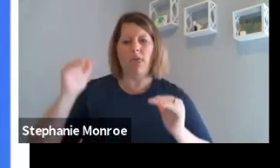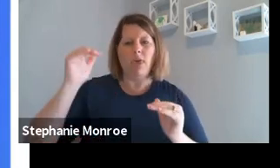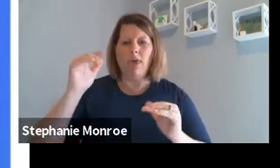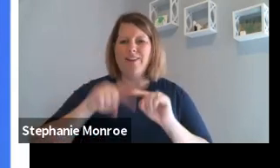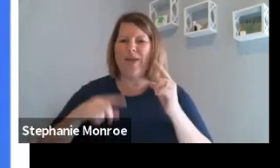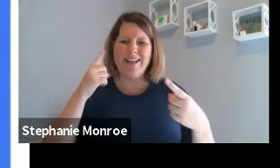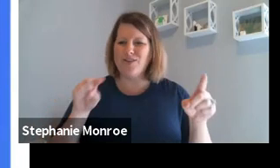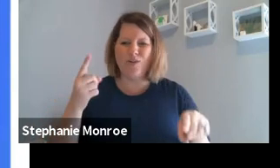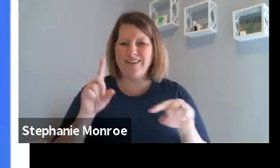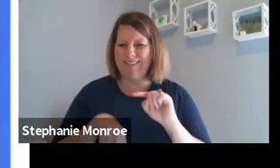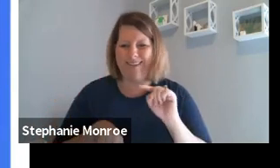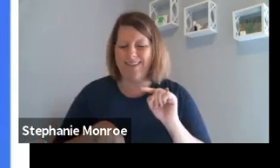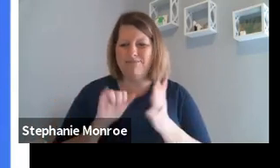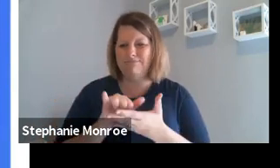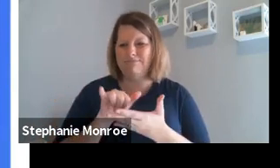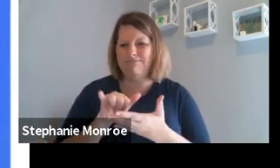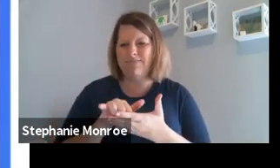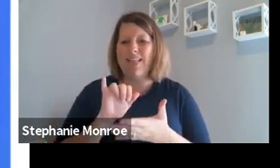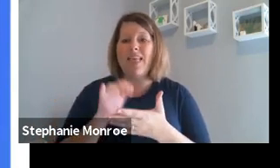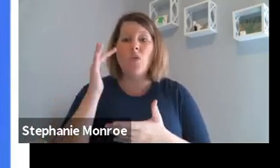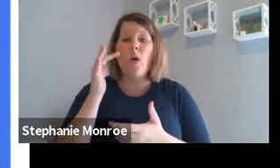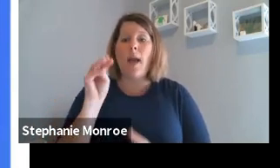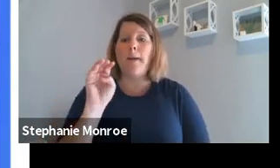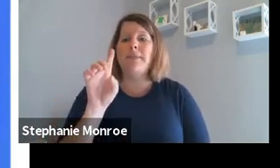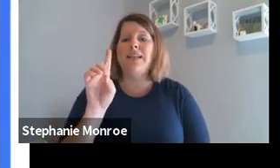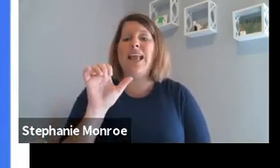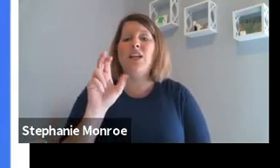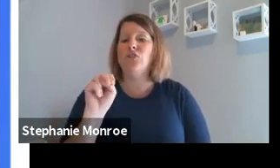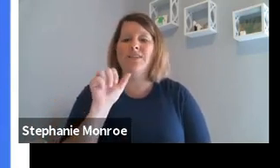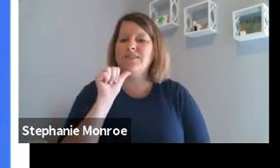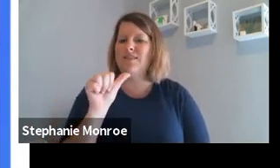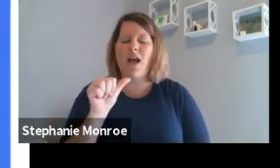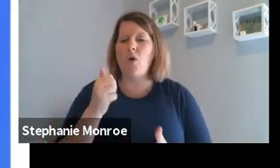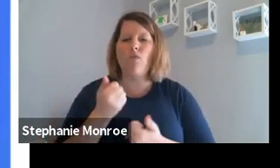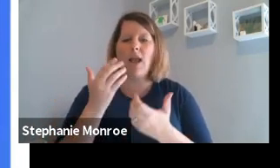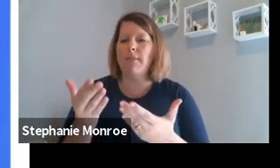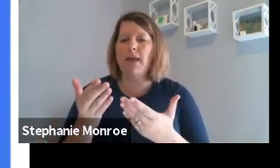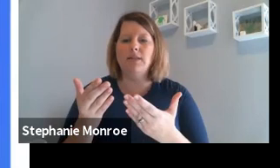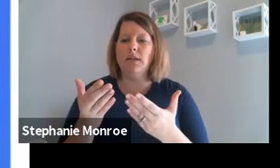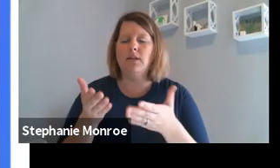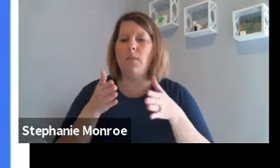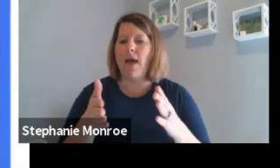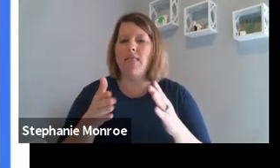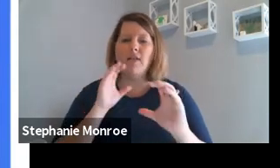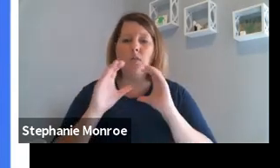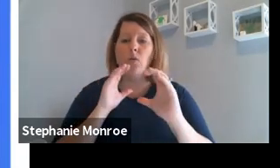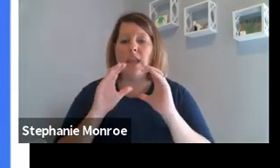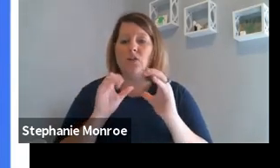That's why, for example, mediation is not a recommended method of communication or addressing any party, where domestic violence exists because,